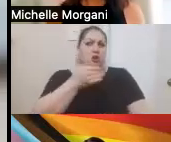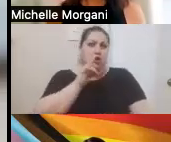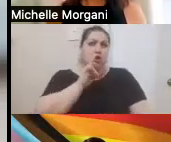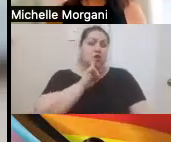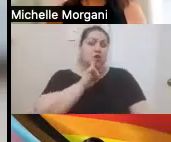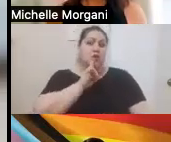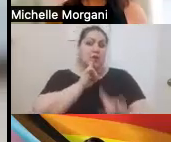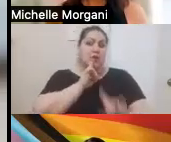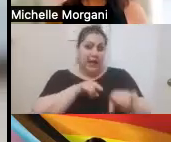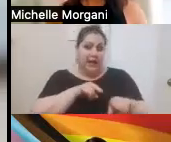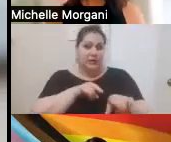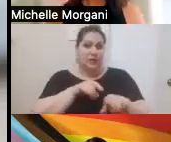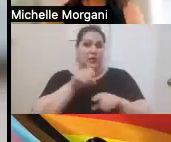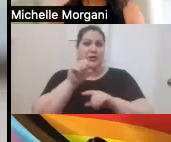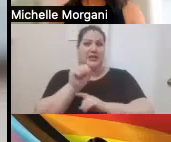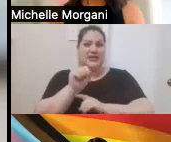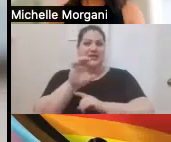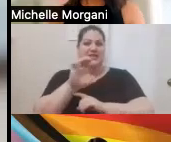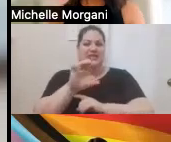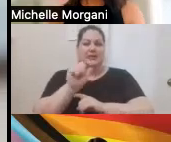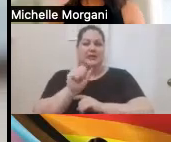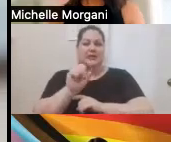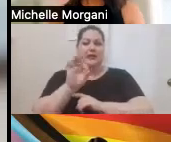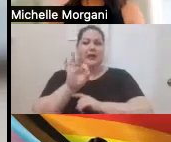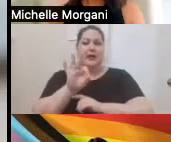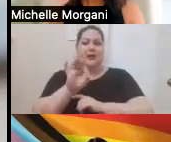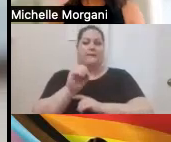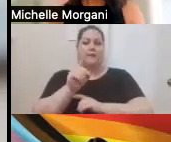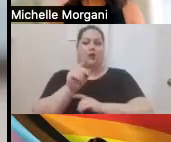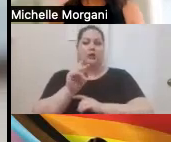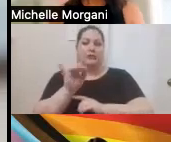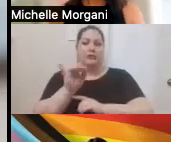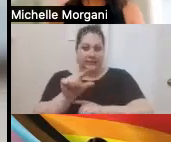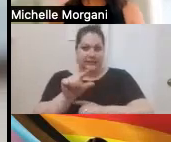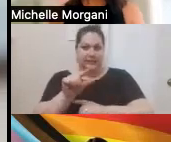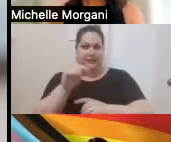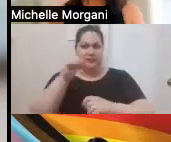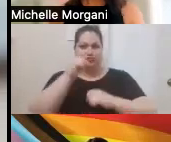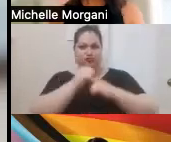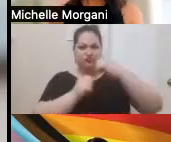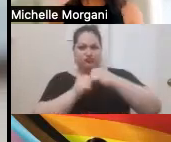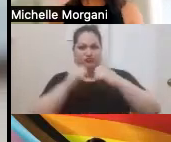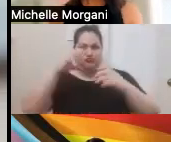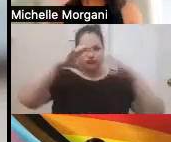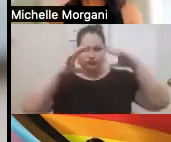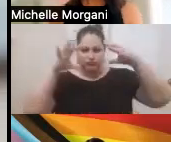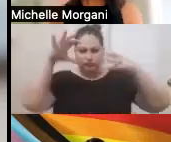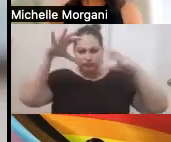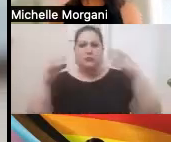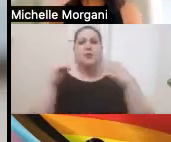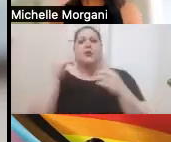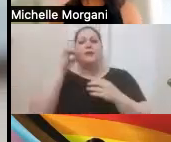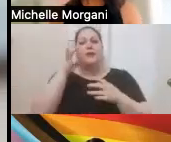And this is where the AT really comes in to work with the student to make a plan